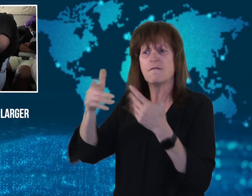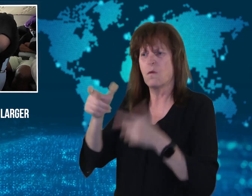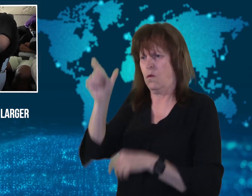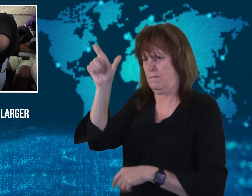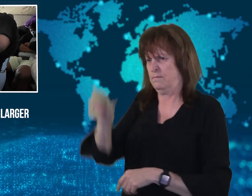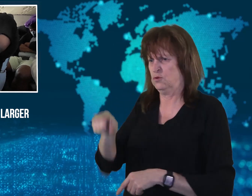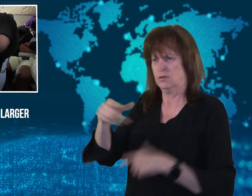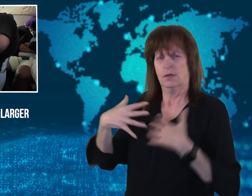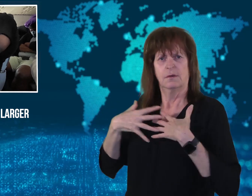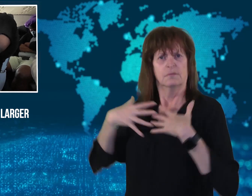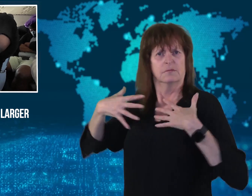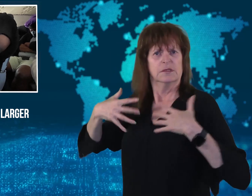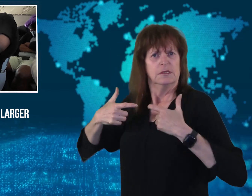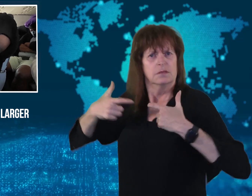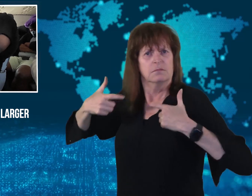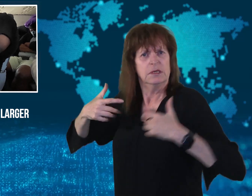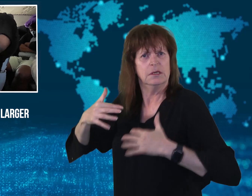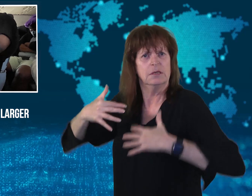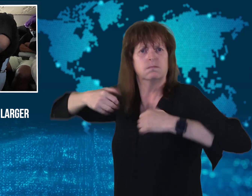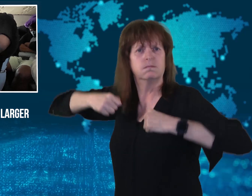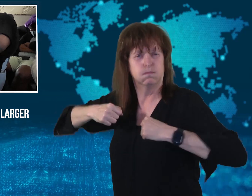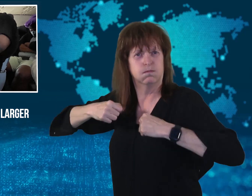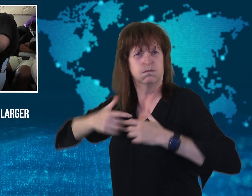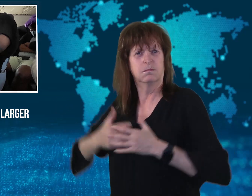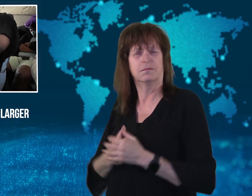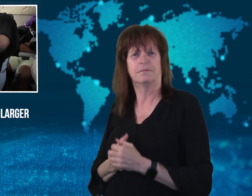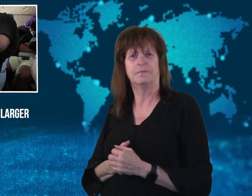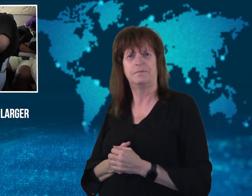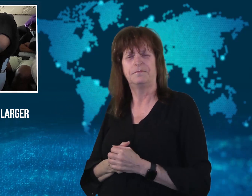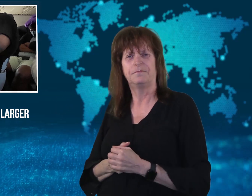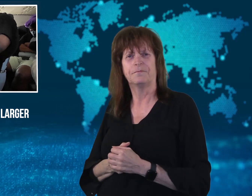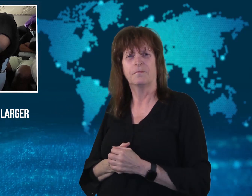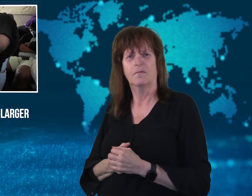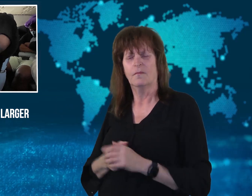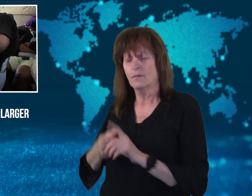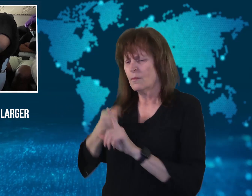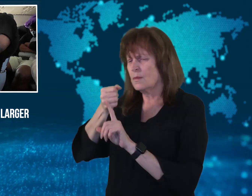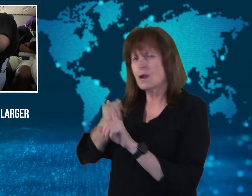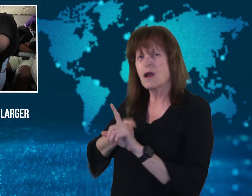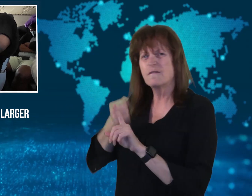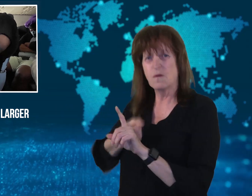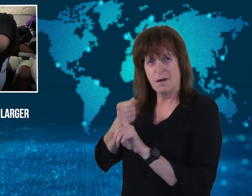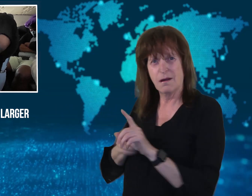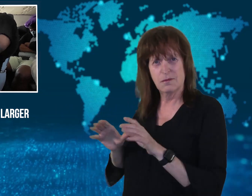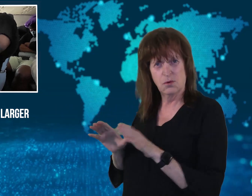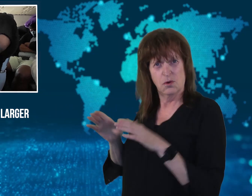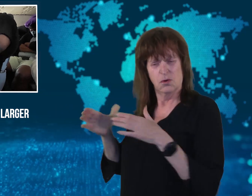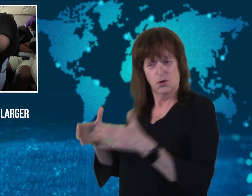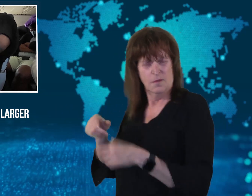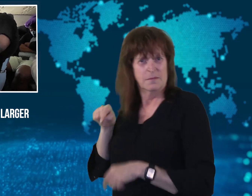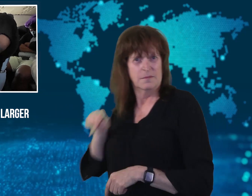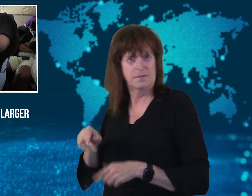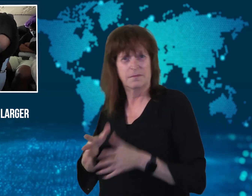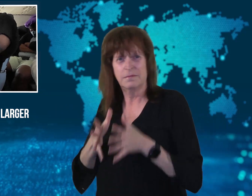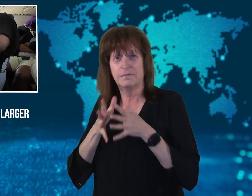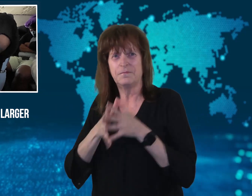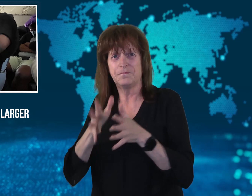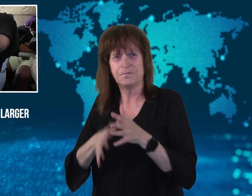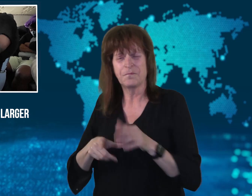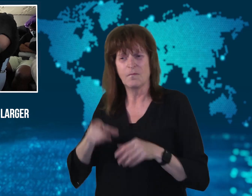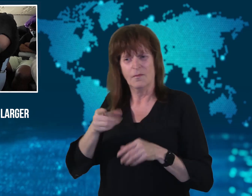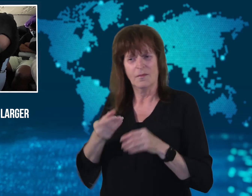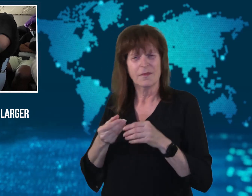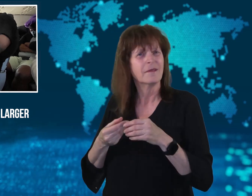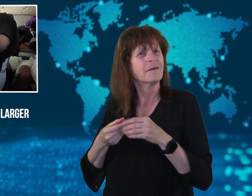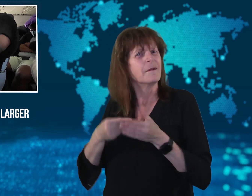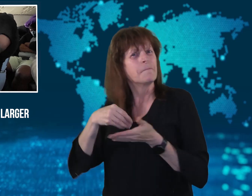Advocacy groups say that the additional charges is discrimination.